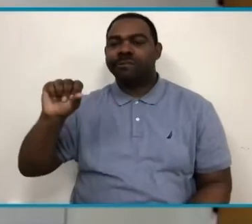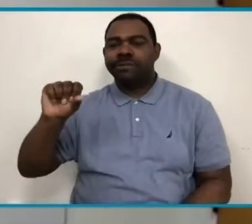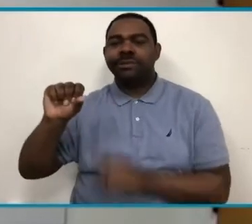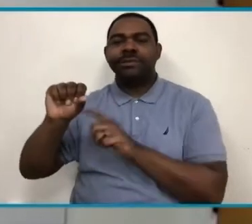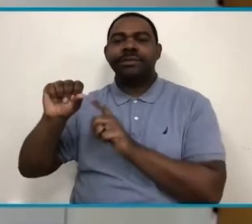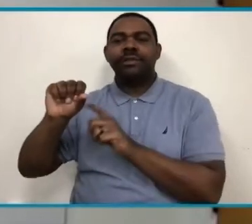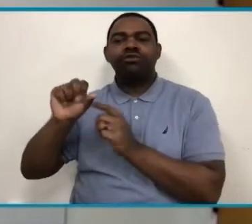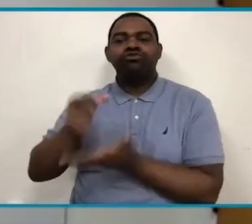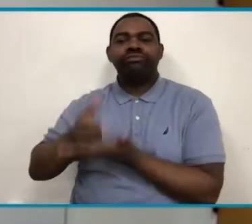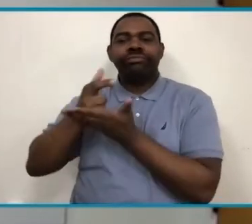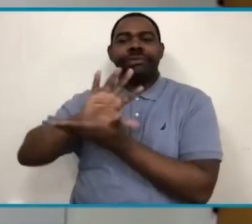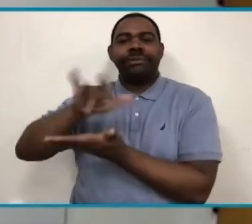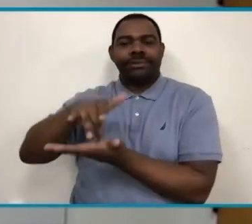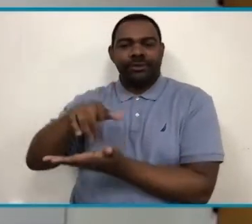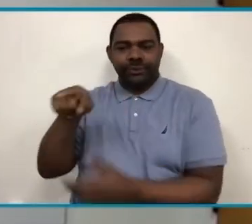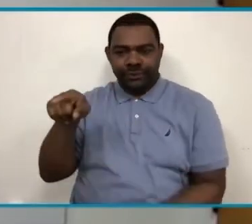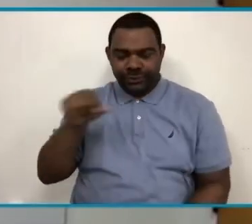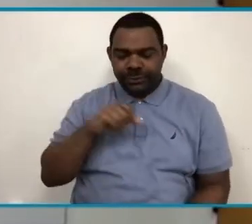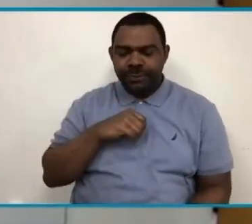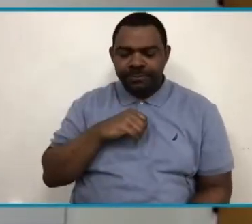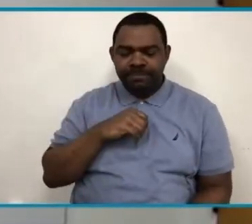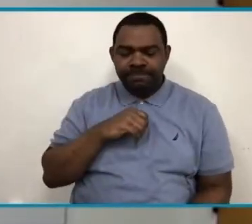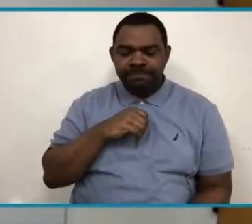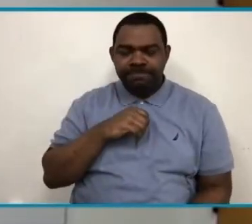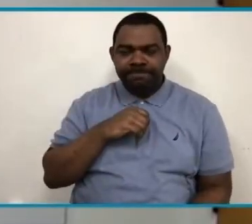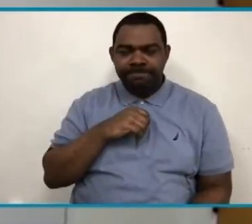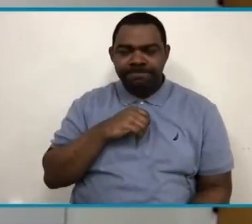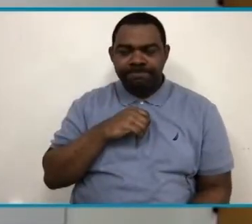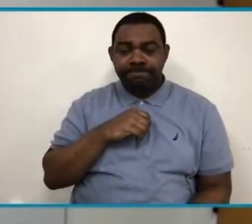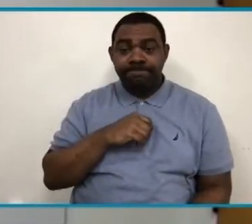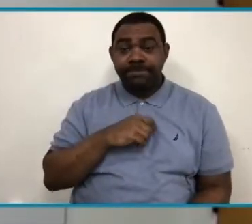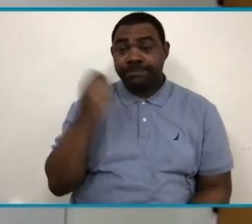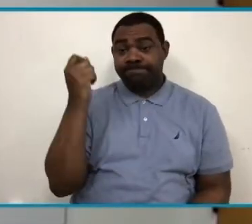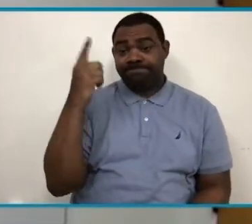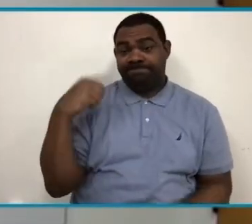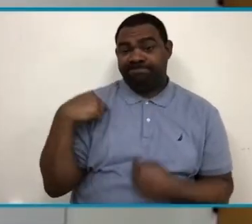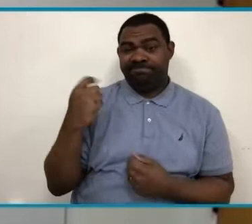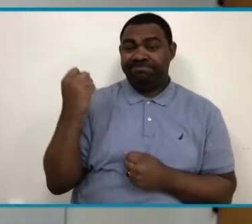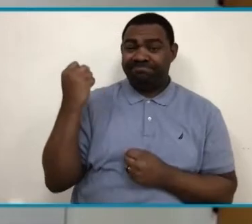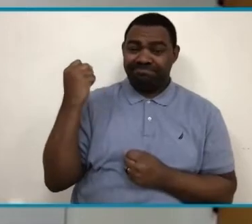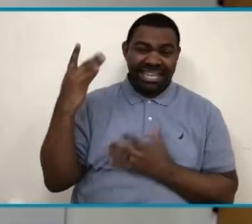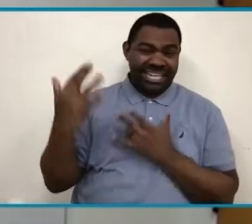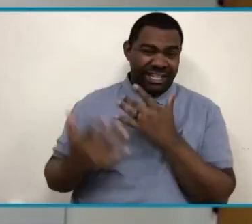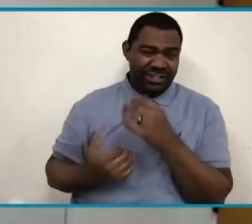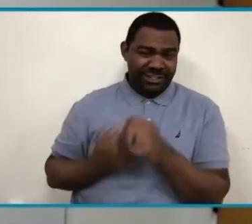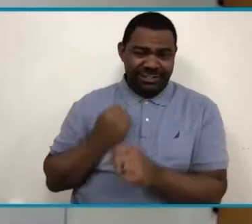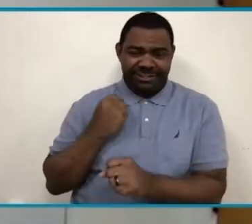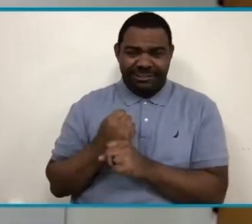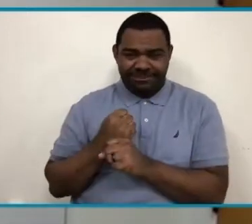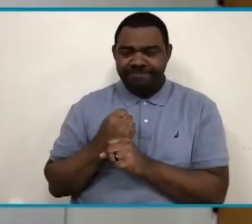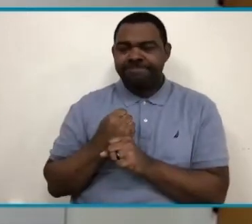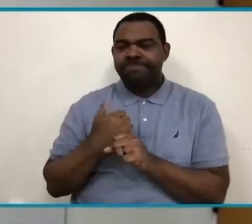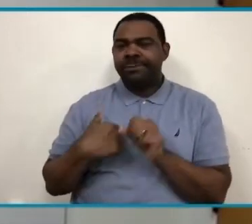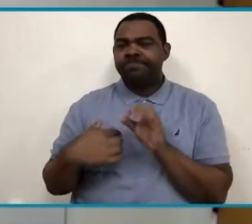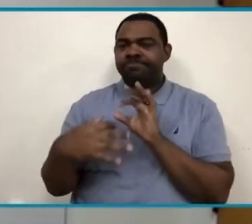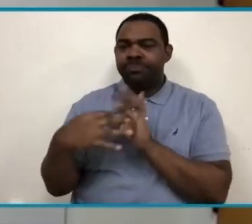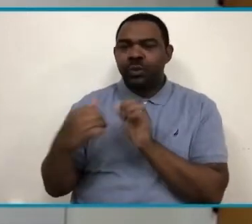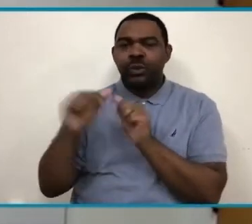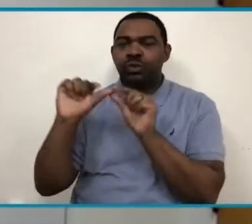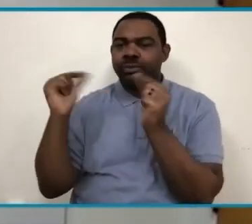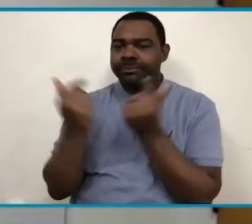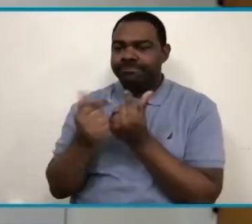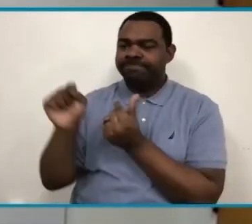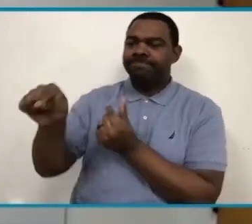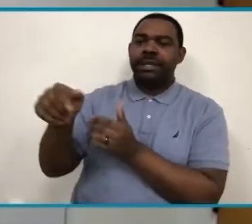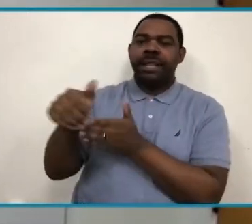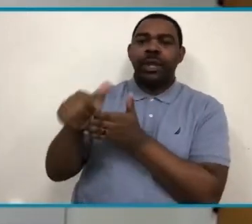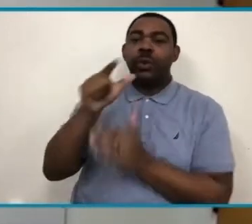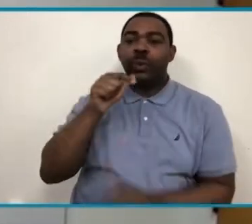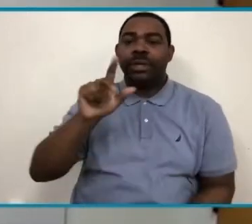And for many, many years through affiliation with a group led by Ken Heilman, we've talked